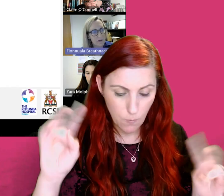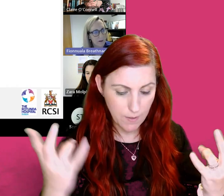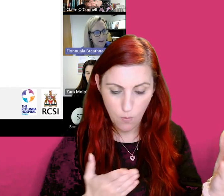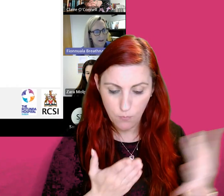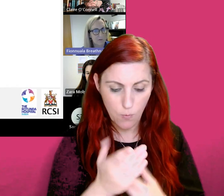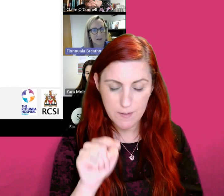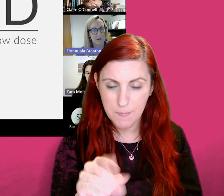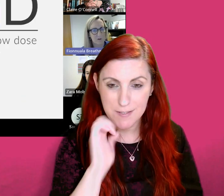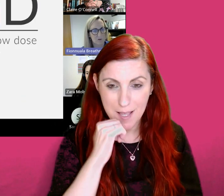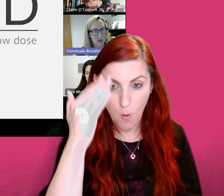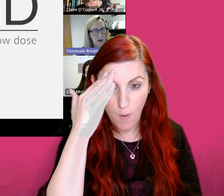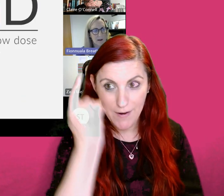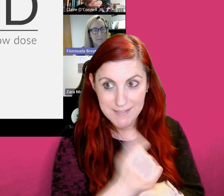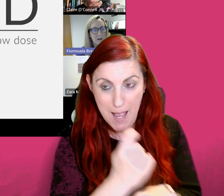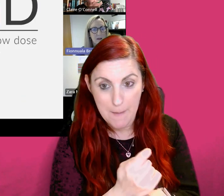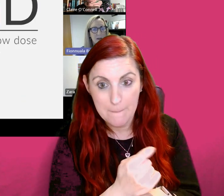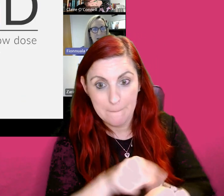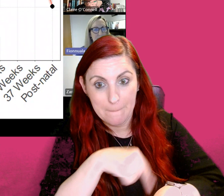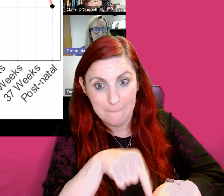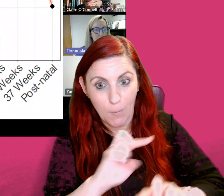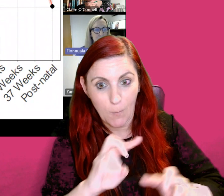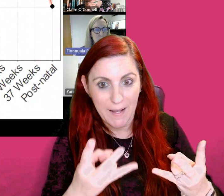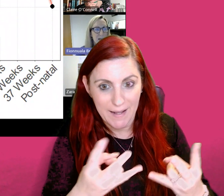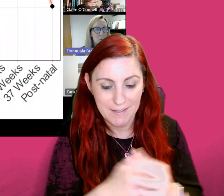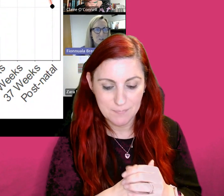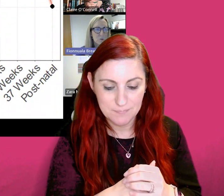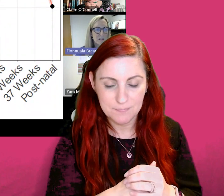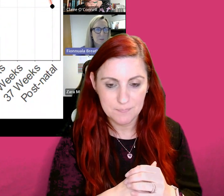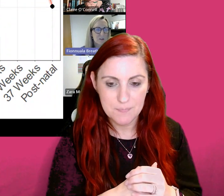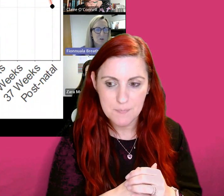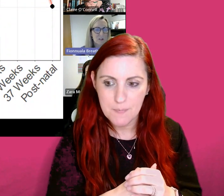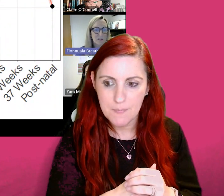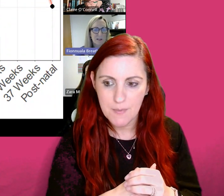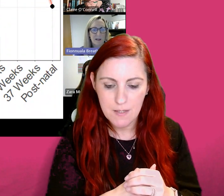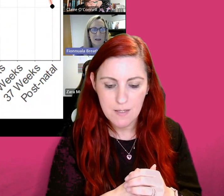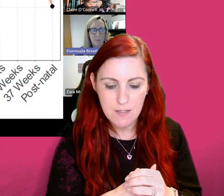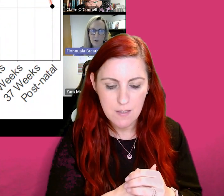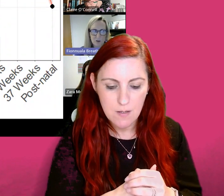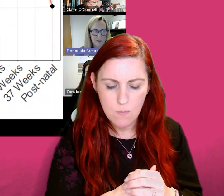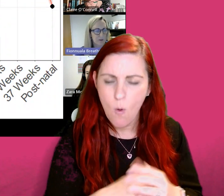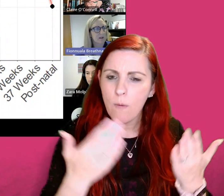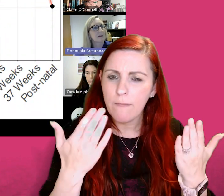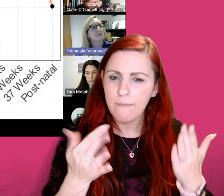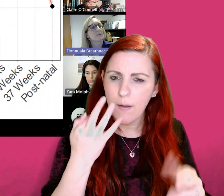aware that I'm likely running out of time um and what did we demonstrate apologies for the lack of